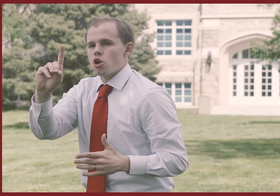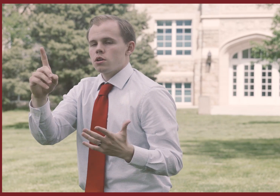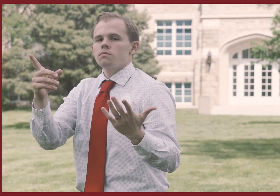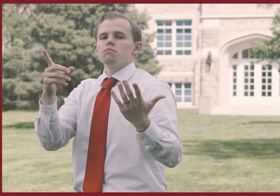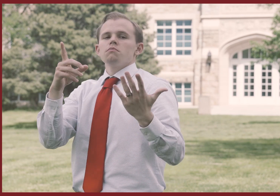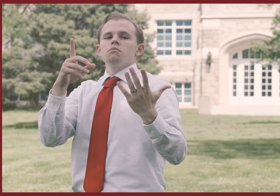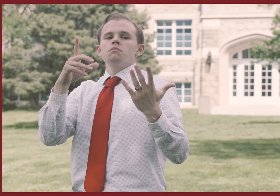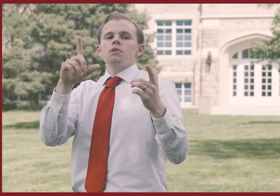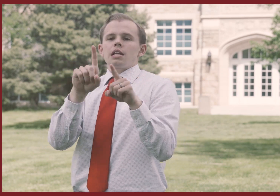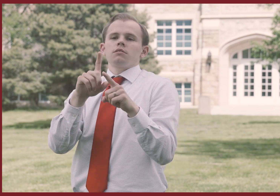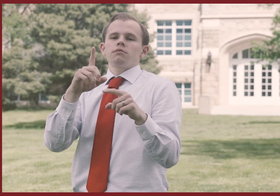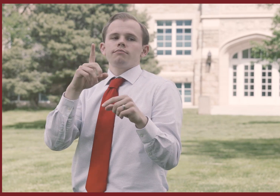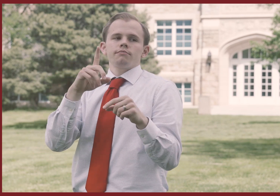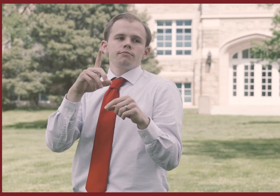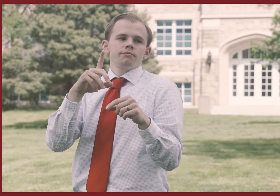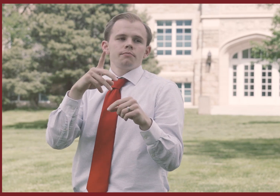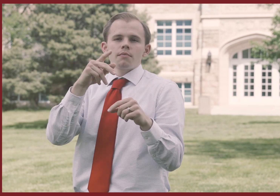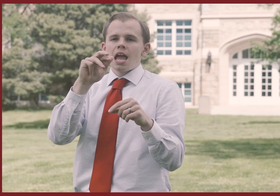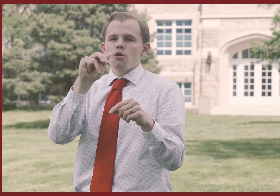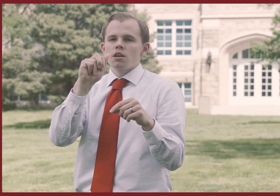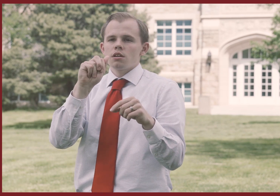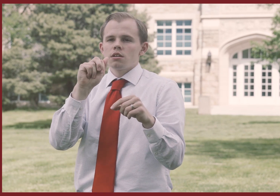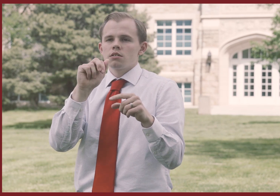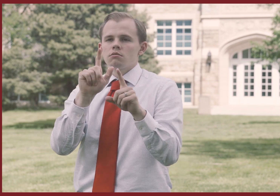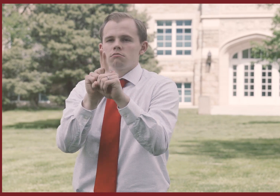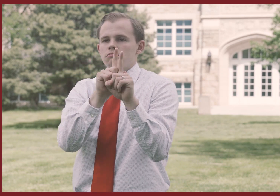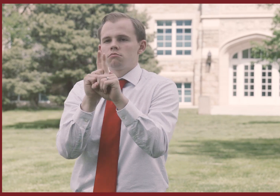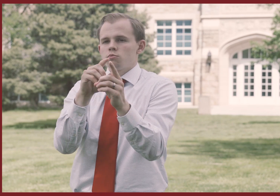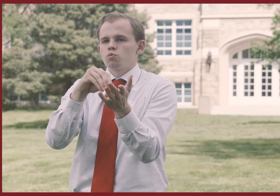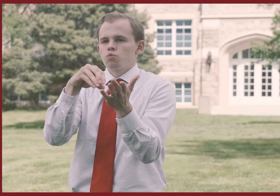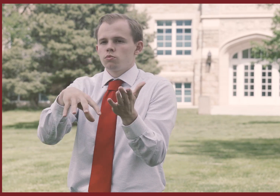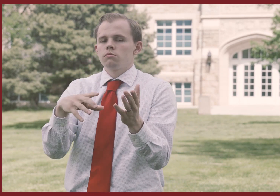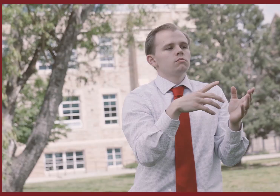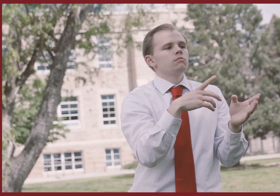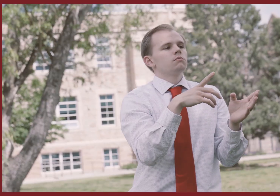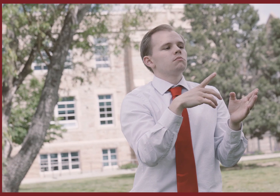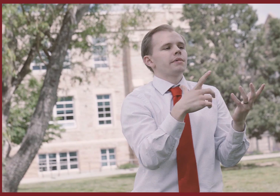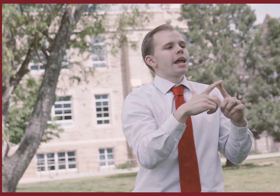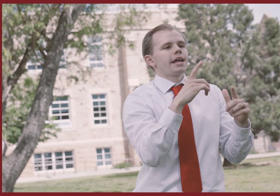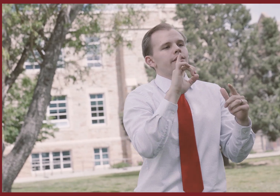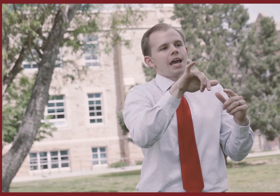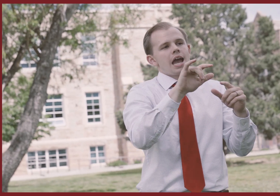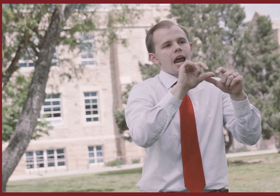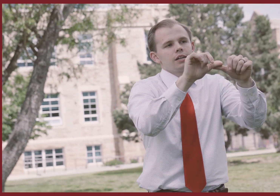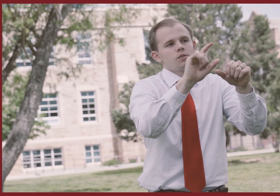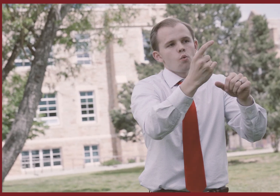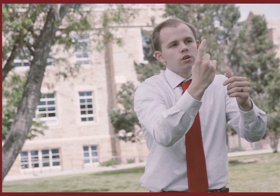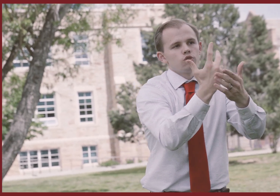Columbia, Maryland, as a Para. I was a one-on-one with a student, but you know, that only lasted for three weeks,